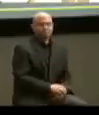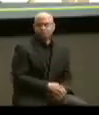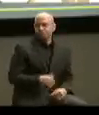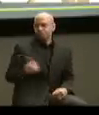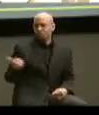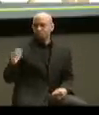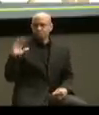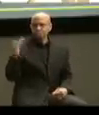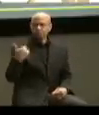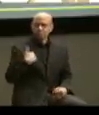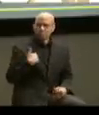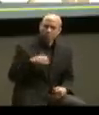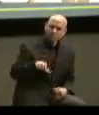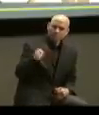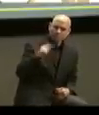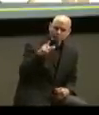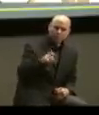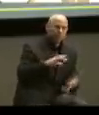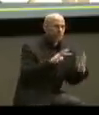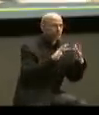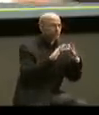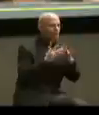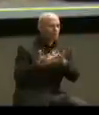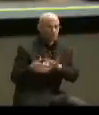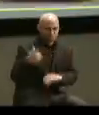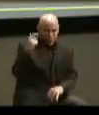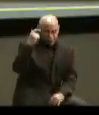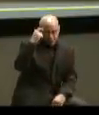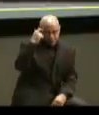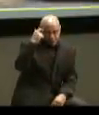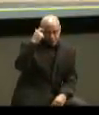EXPLORING. IT APPEAR WE HAVE ANOTHER QUESTION ONLINE.